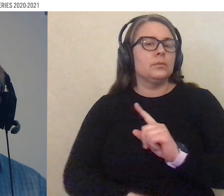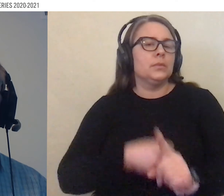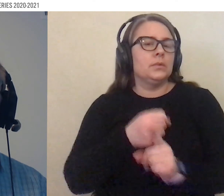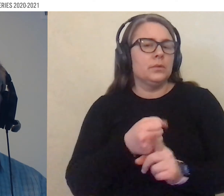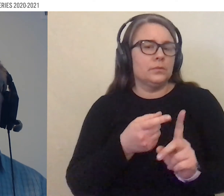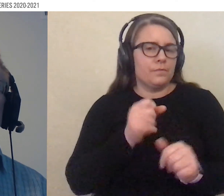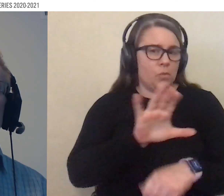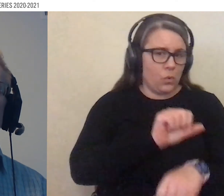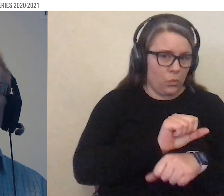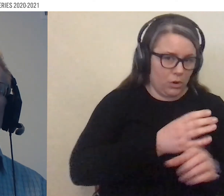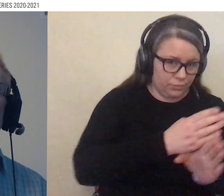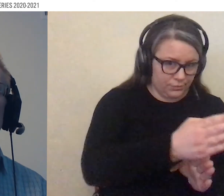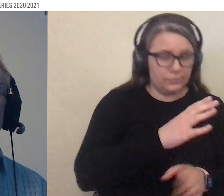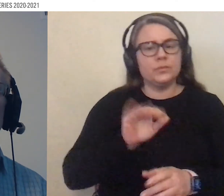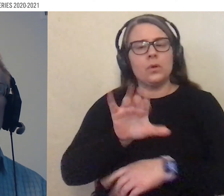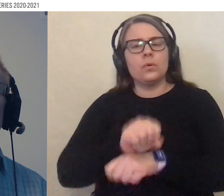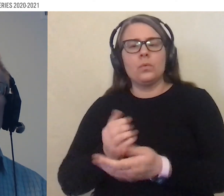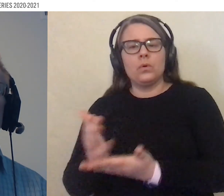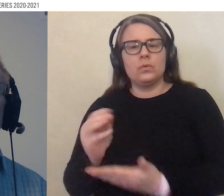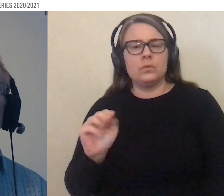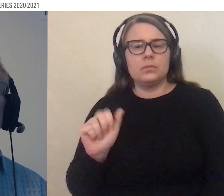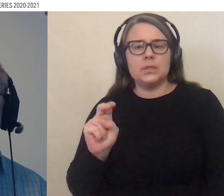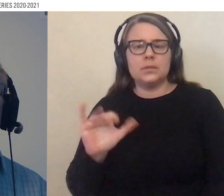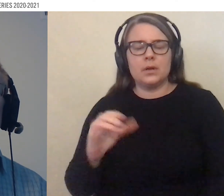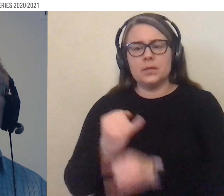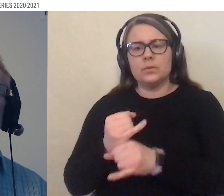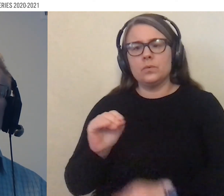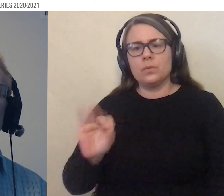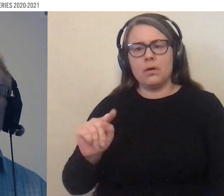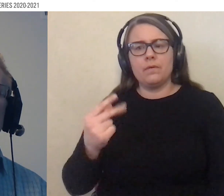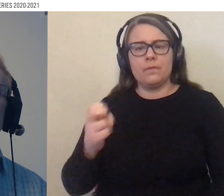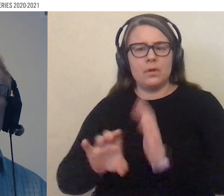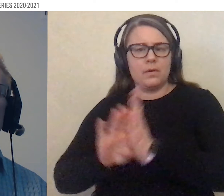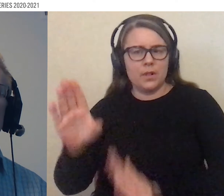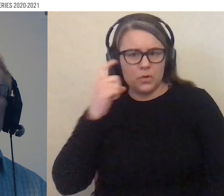What are the translational implications of your work and the work that you're doing at the Masonic Institute